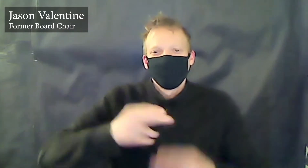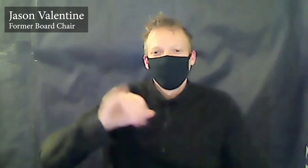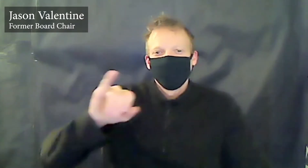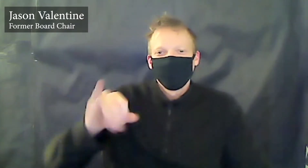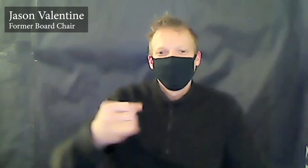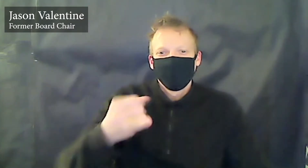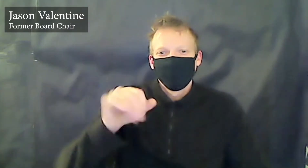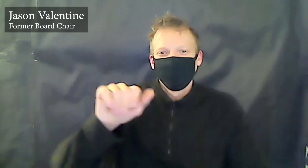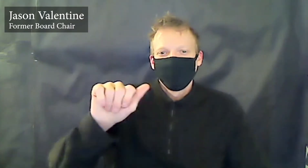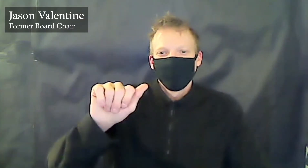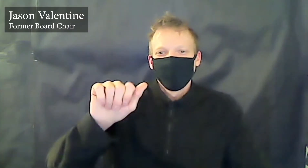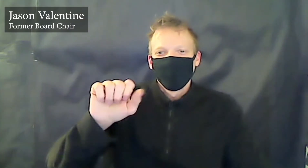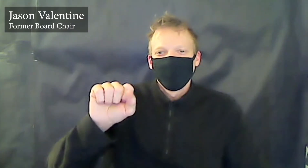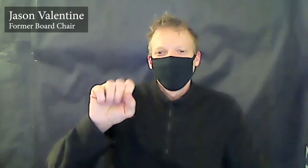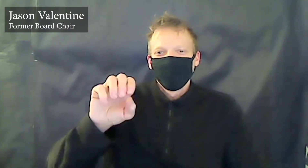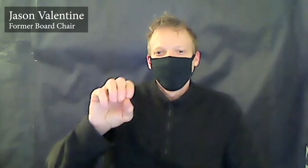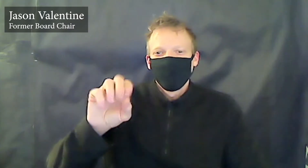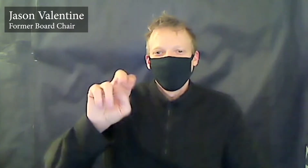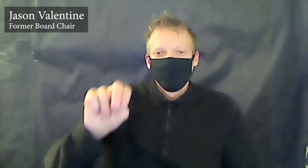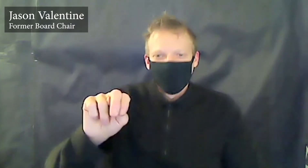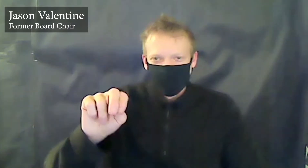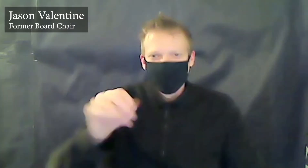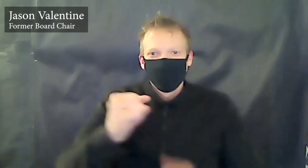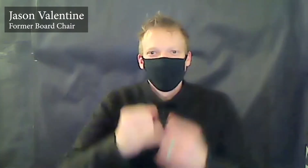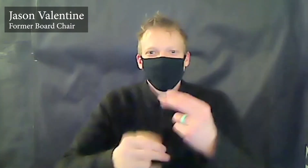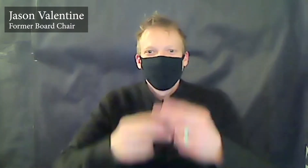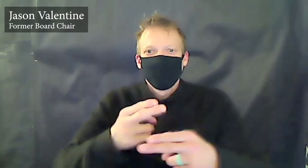Hello, my name is Jason Valentine.